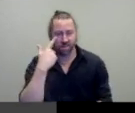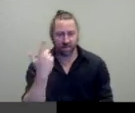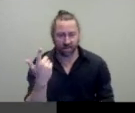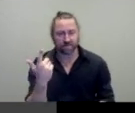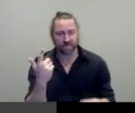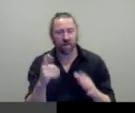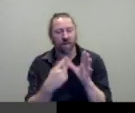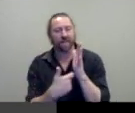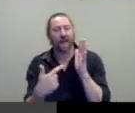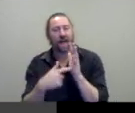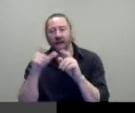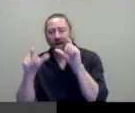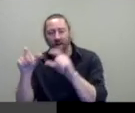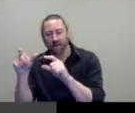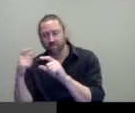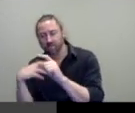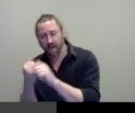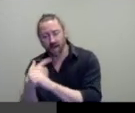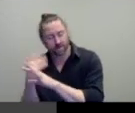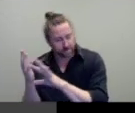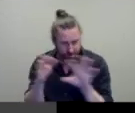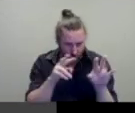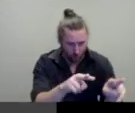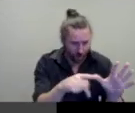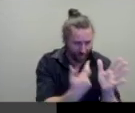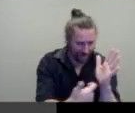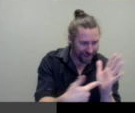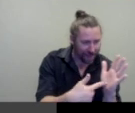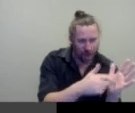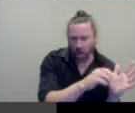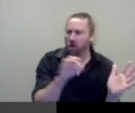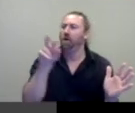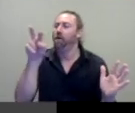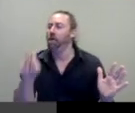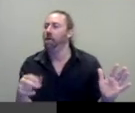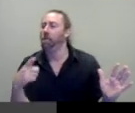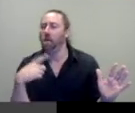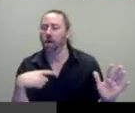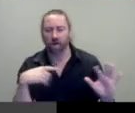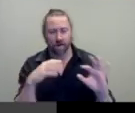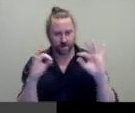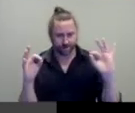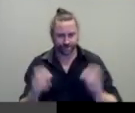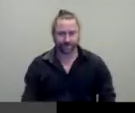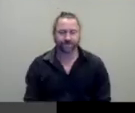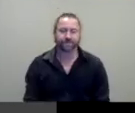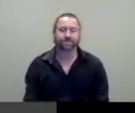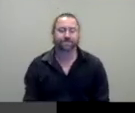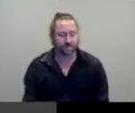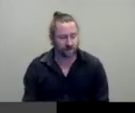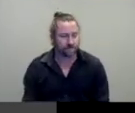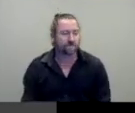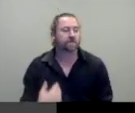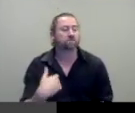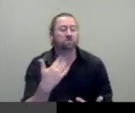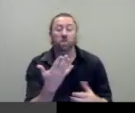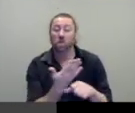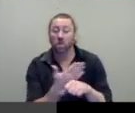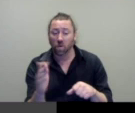title to keep directing our attention back to the art but maybe we can extend this point with newer